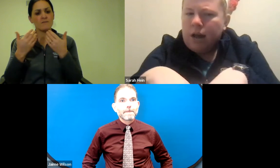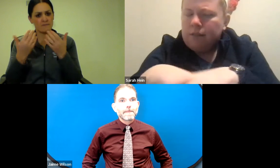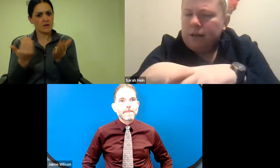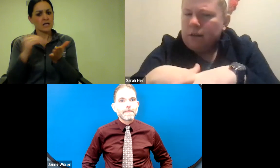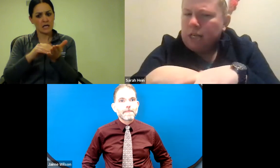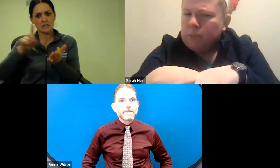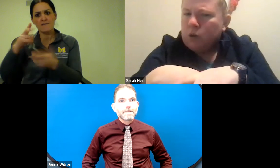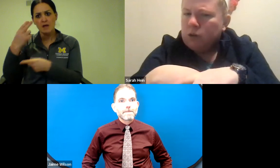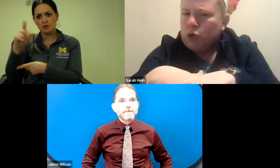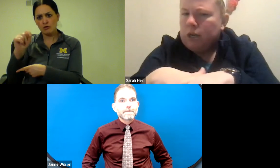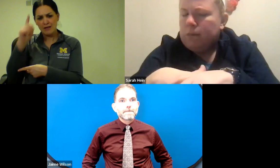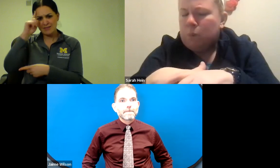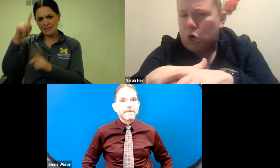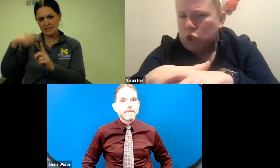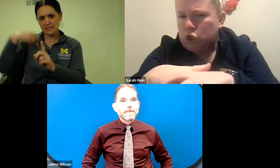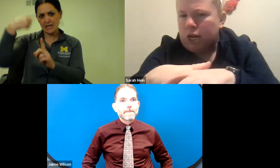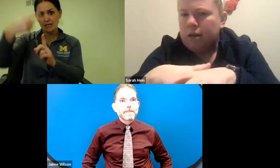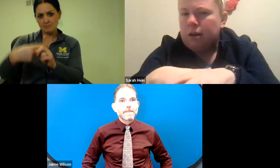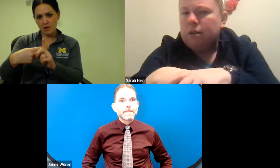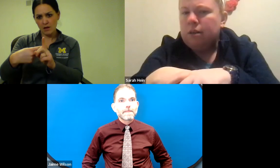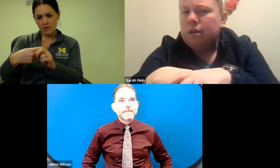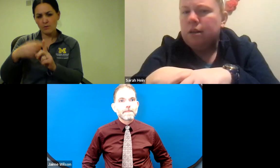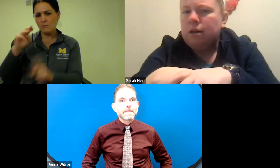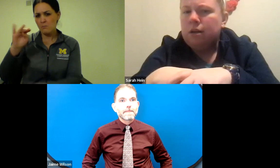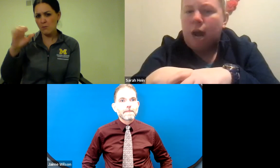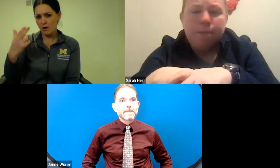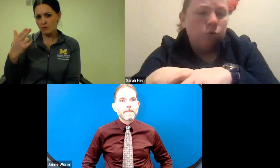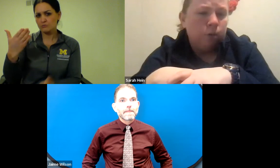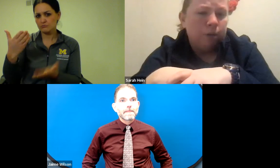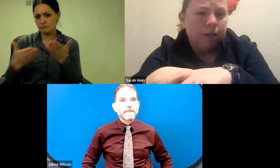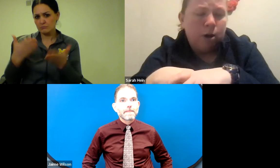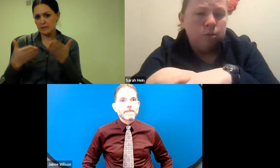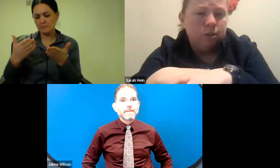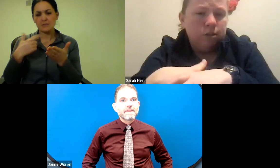Sarah Hein: I think, next month for a month, and the topic will be announced.